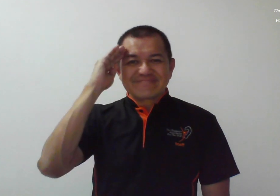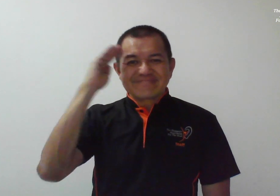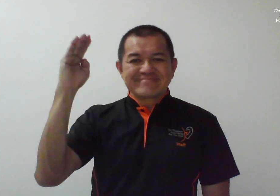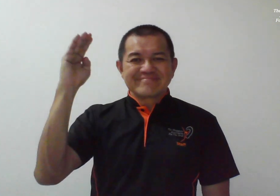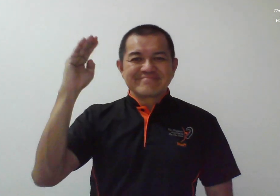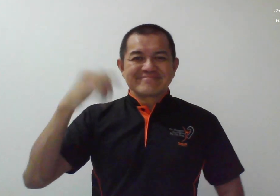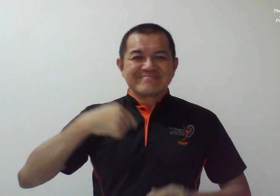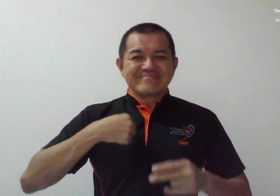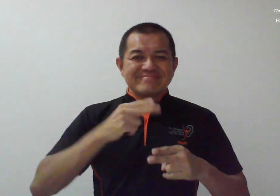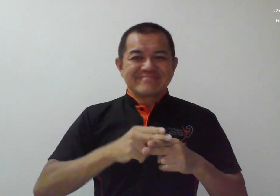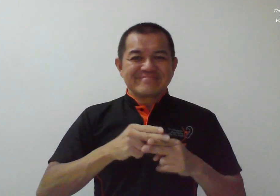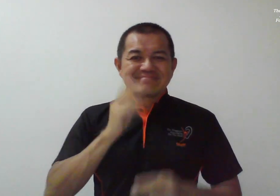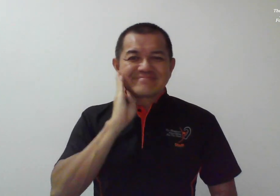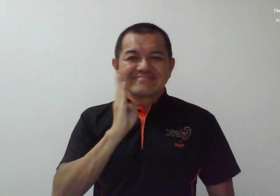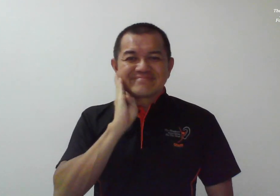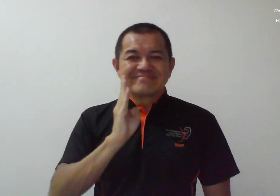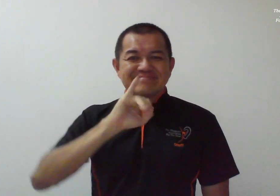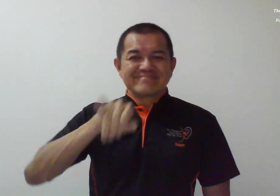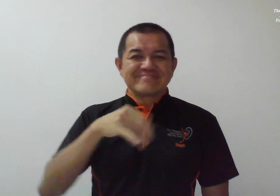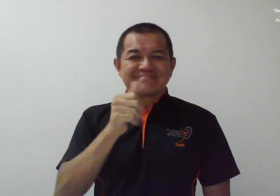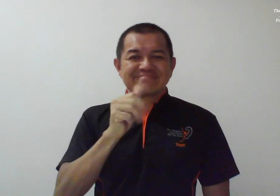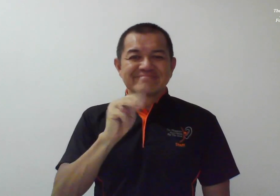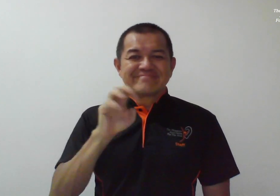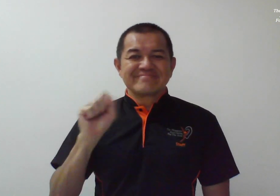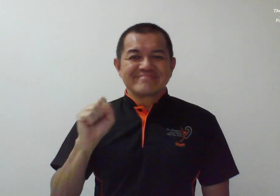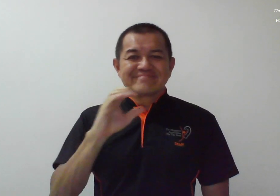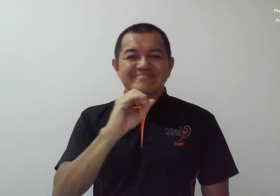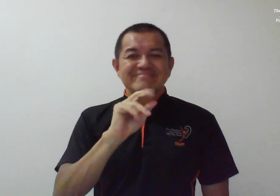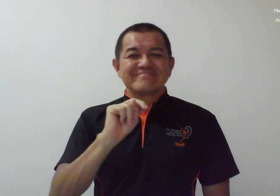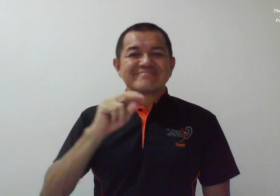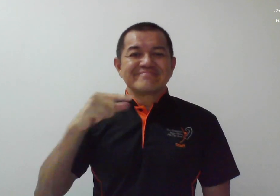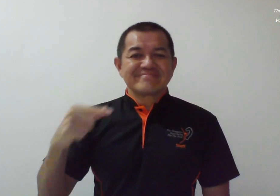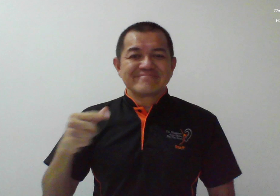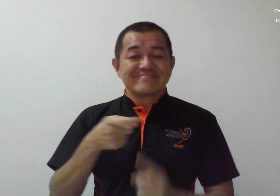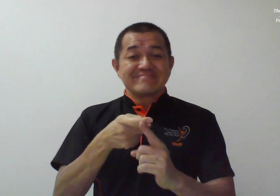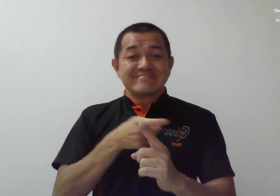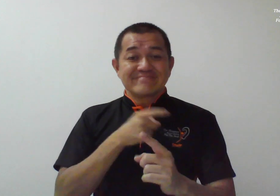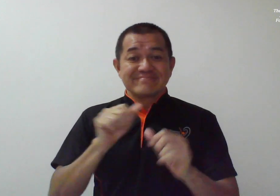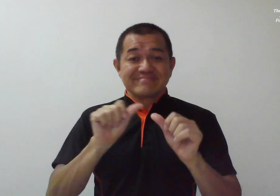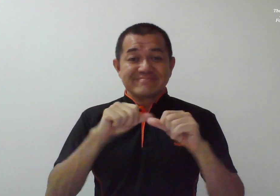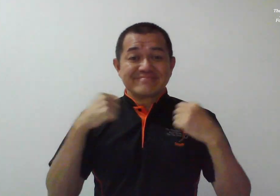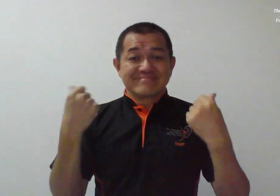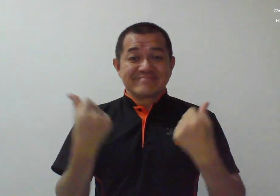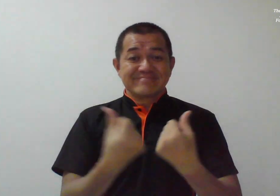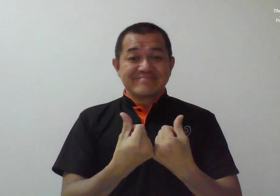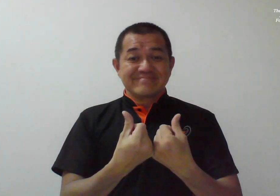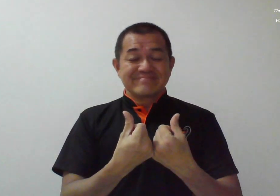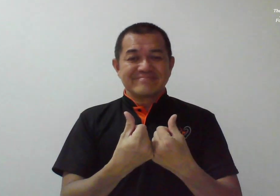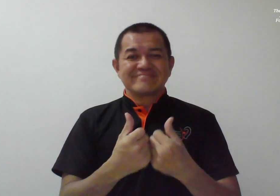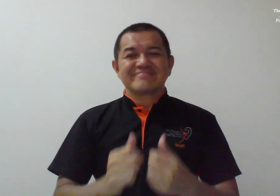Hello I am James Ong. I am from SADeaf.